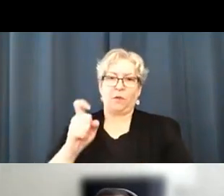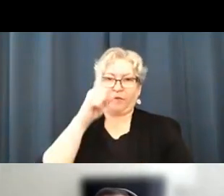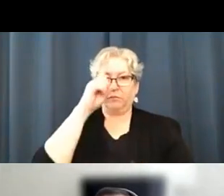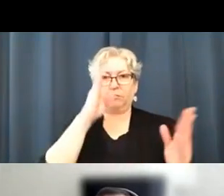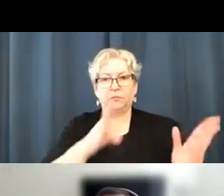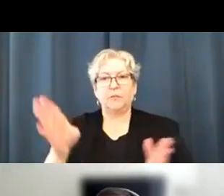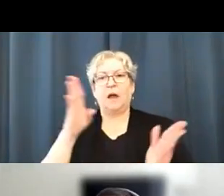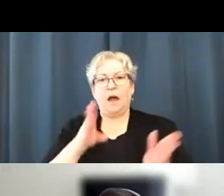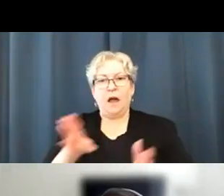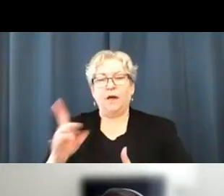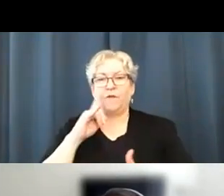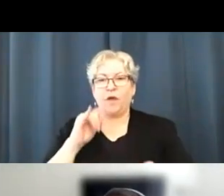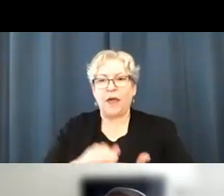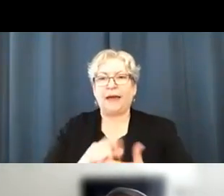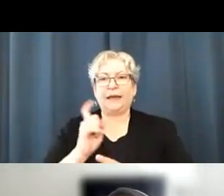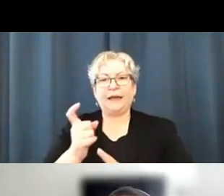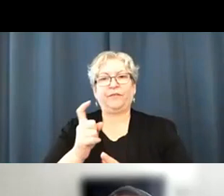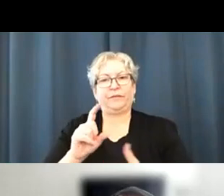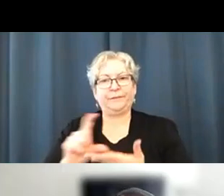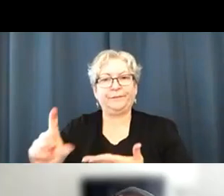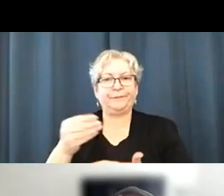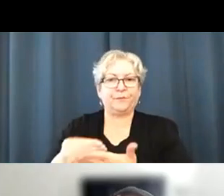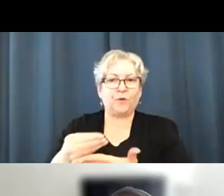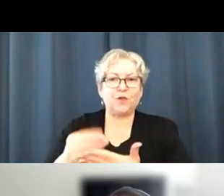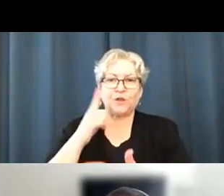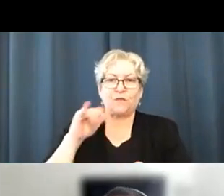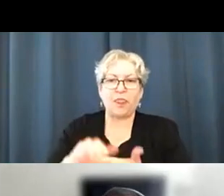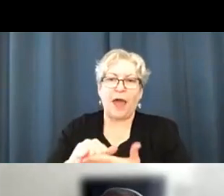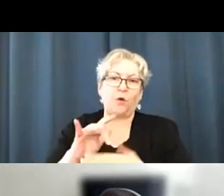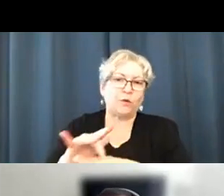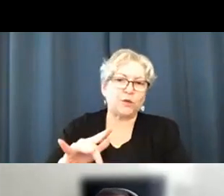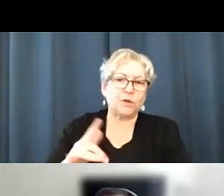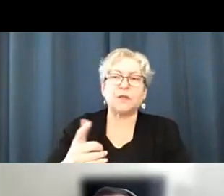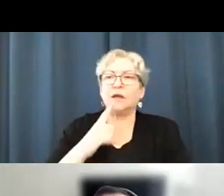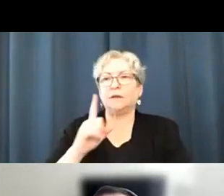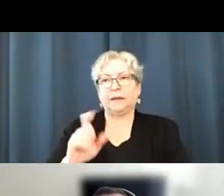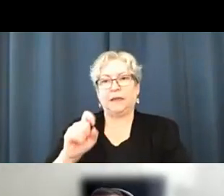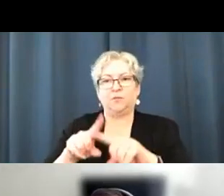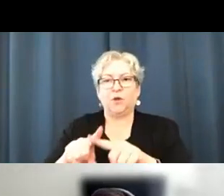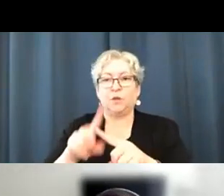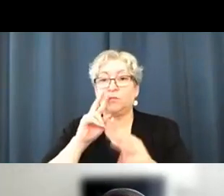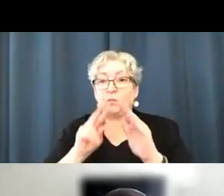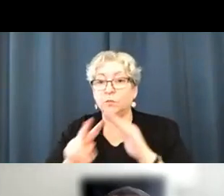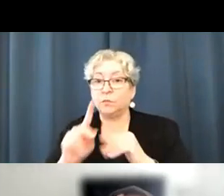and allocate resources to do. But it is the only way to reliably predict whether or not something is actually usable,